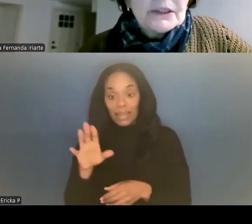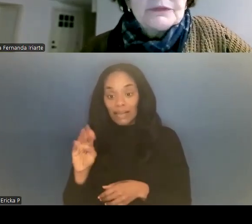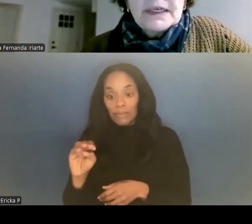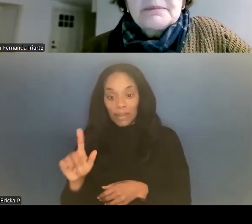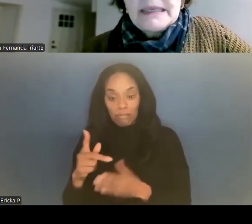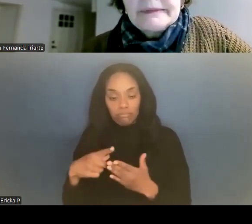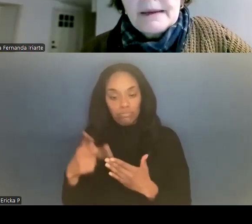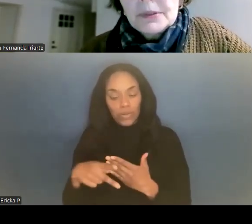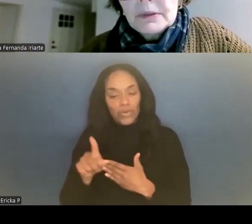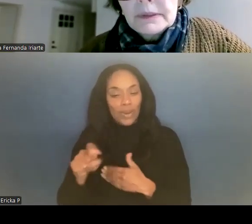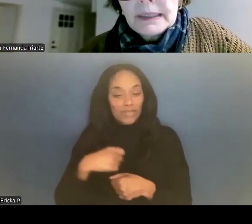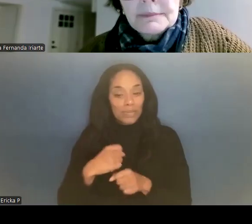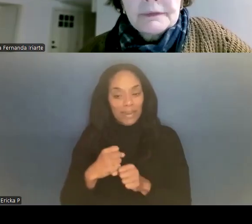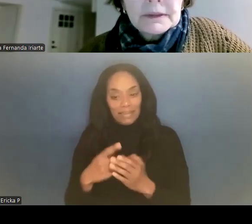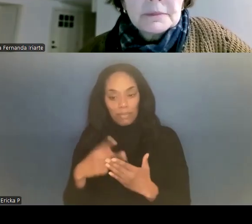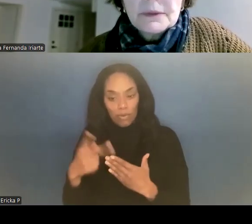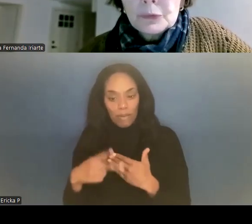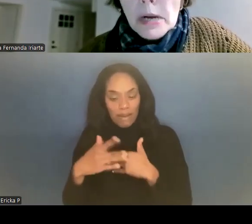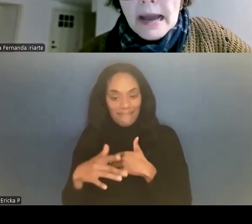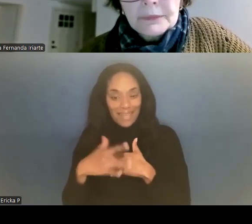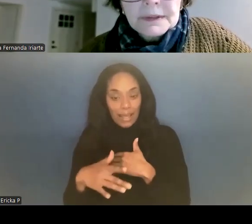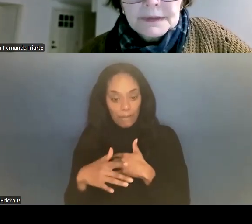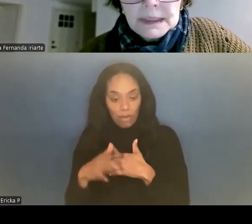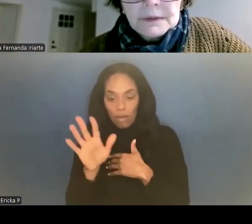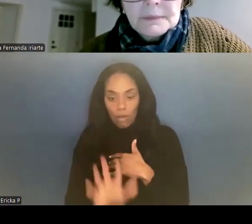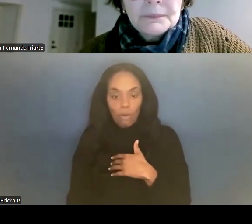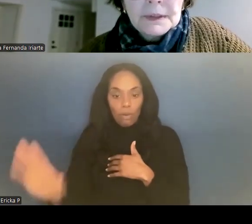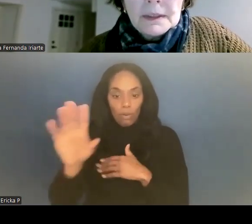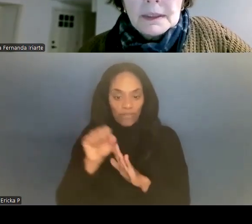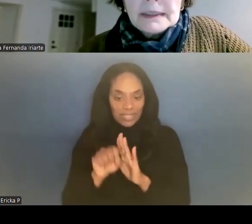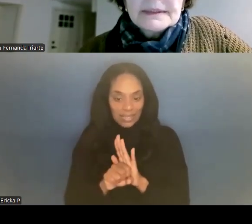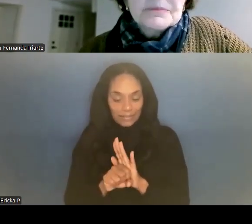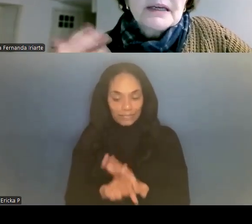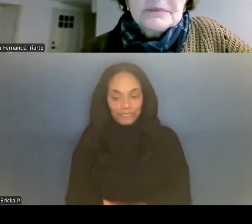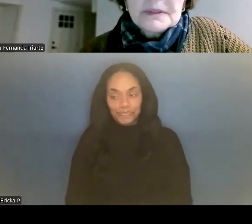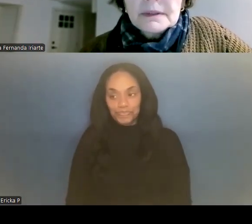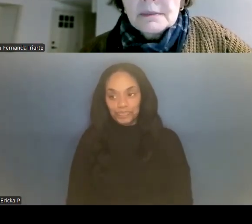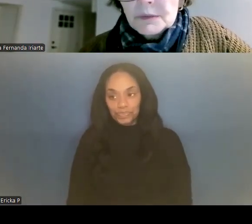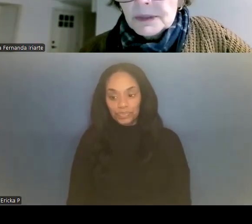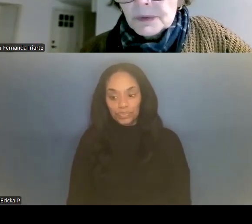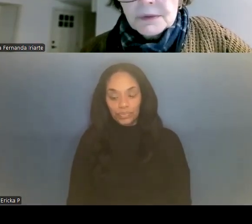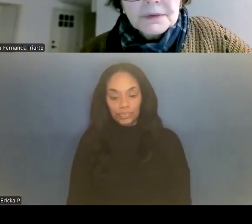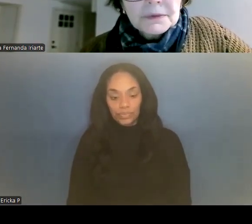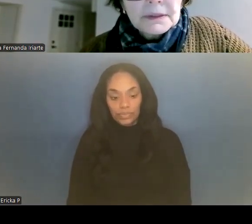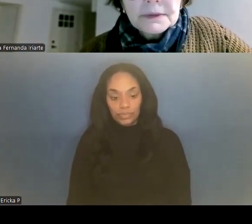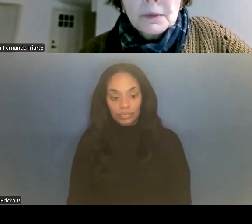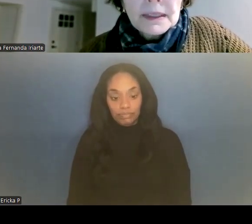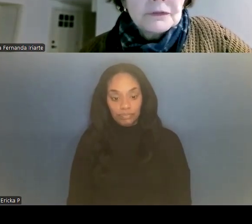you've got to make that program available throughout the state. And sometimes income and resources are also waived,